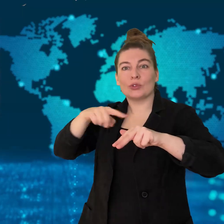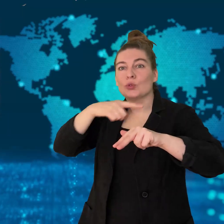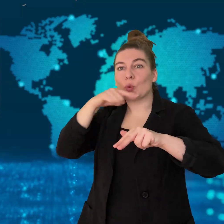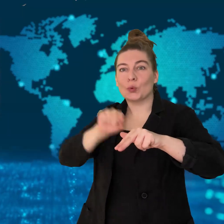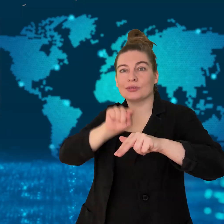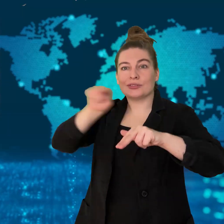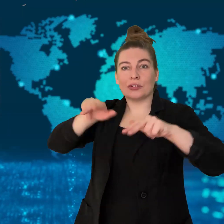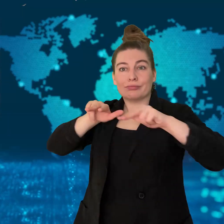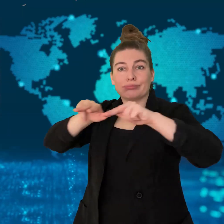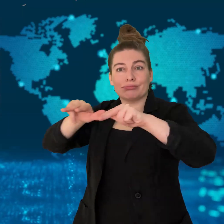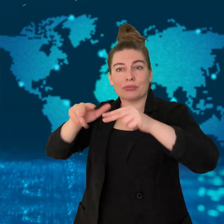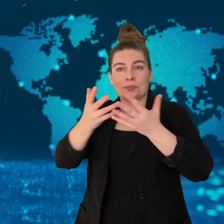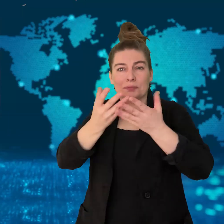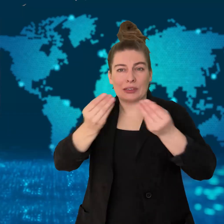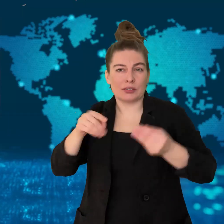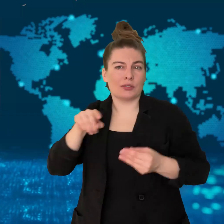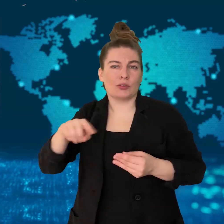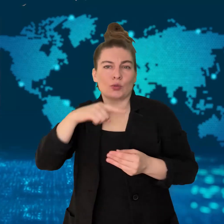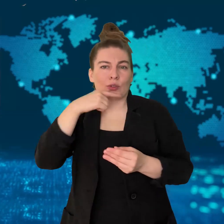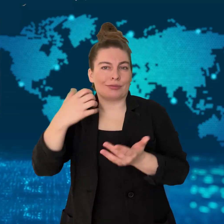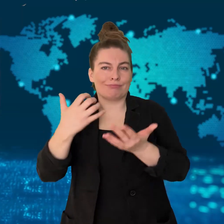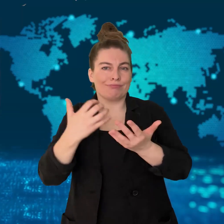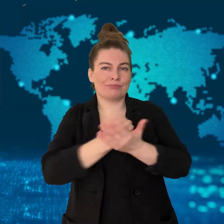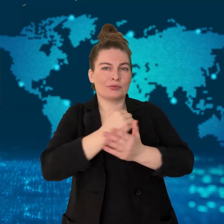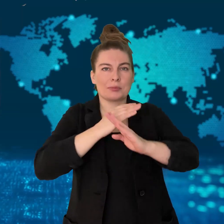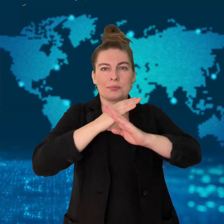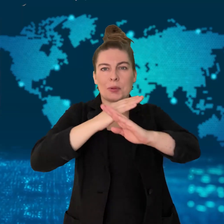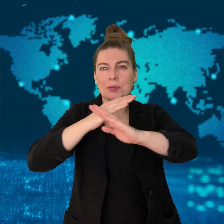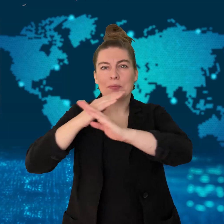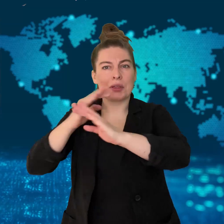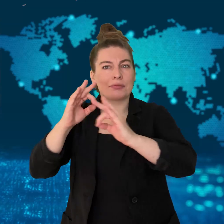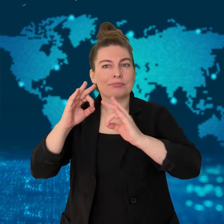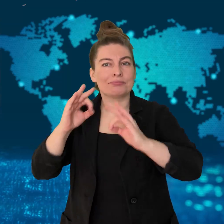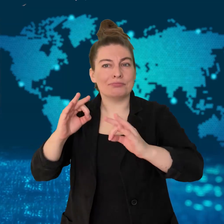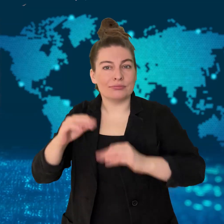Residential buildings and an administrative building were damaged.